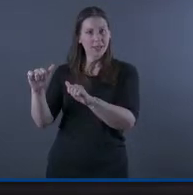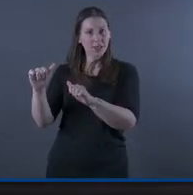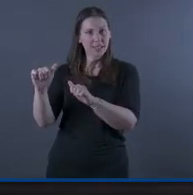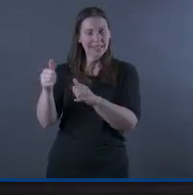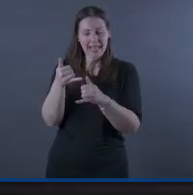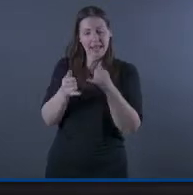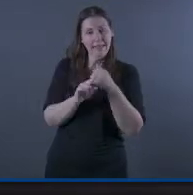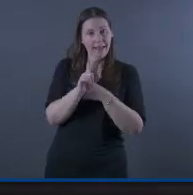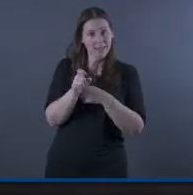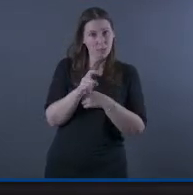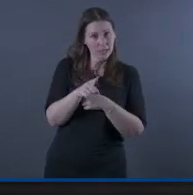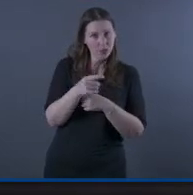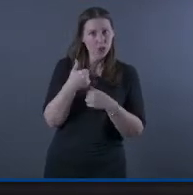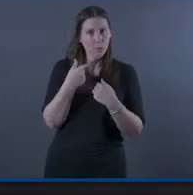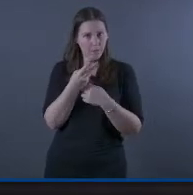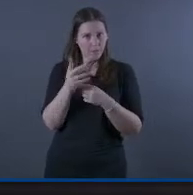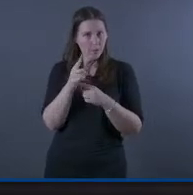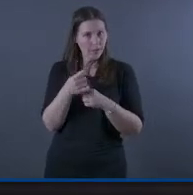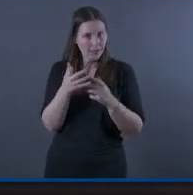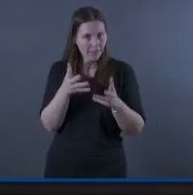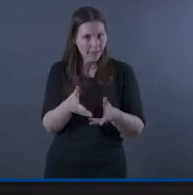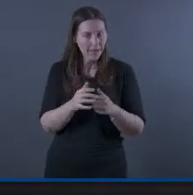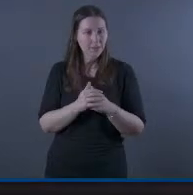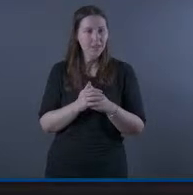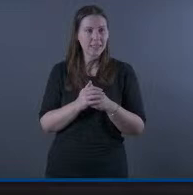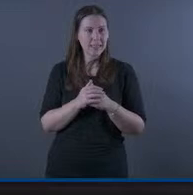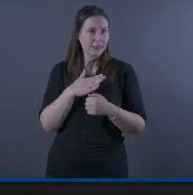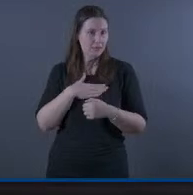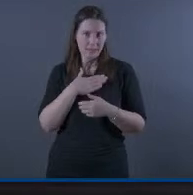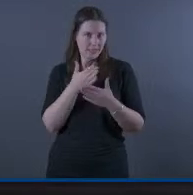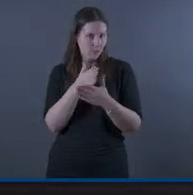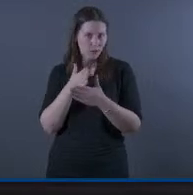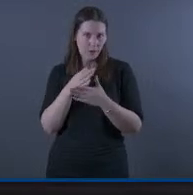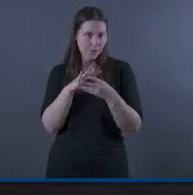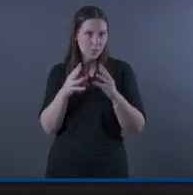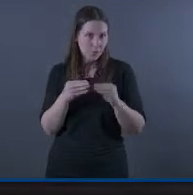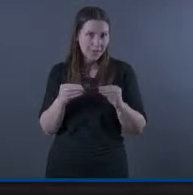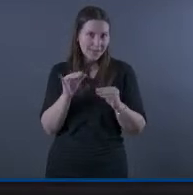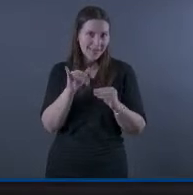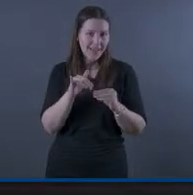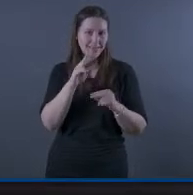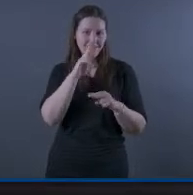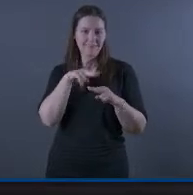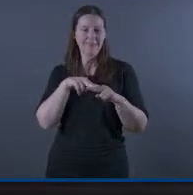I think this is the stories are the fun part really, and the reason why we continue to do this work